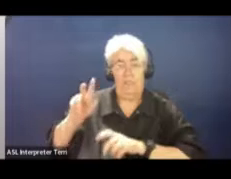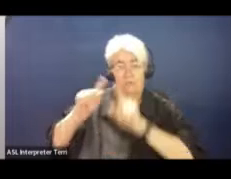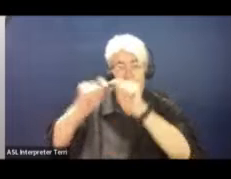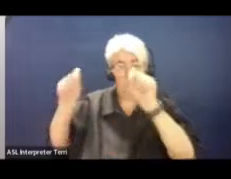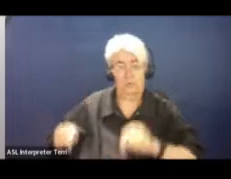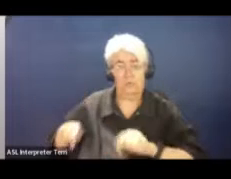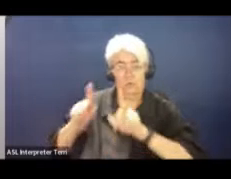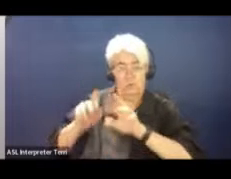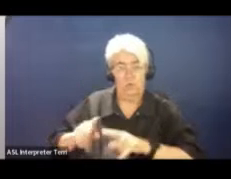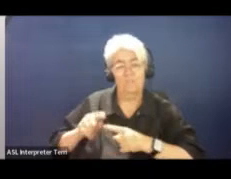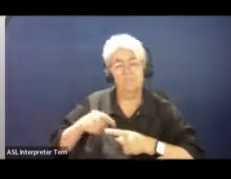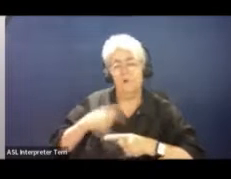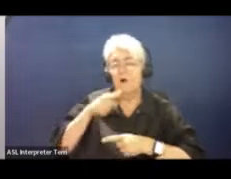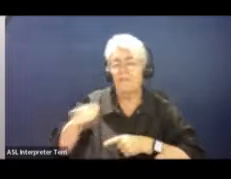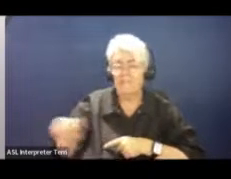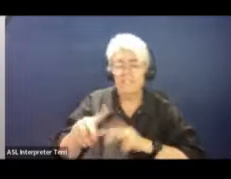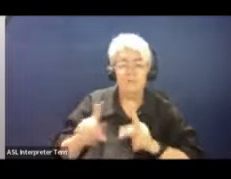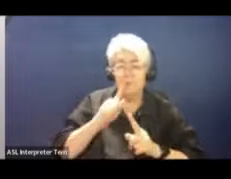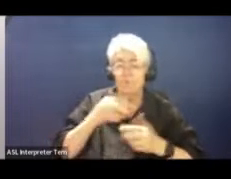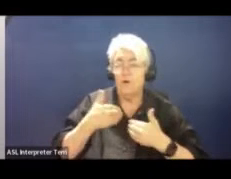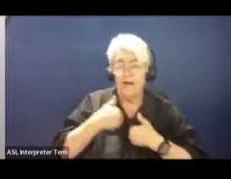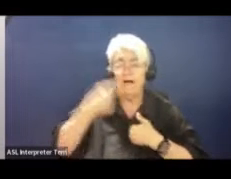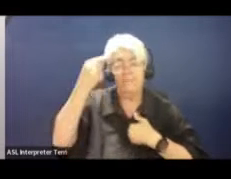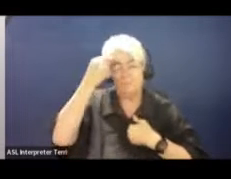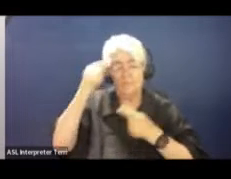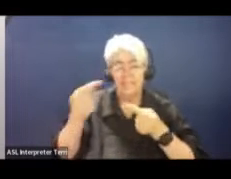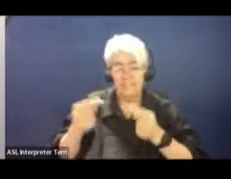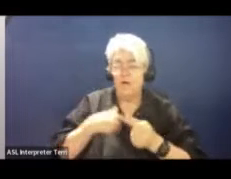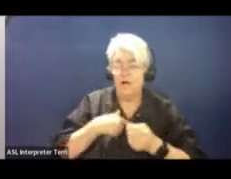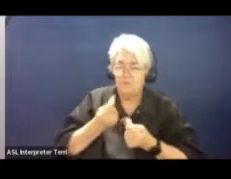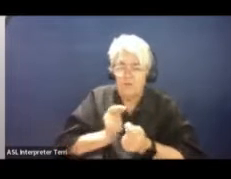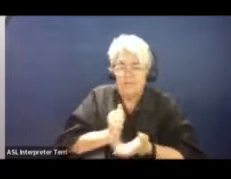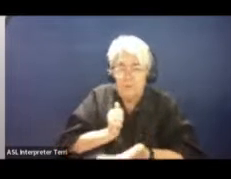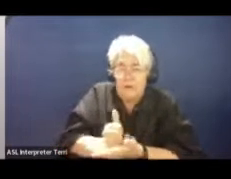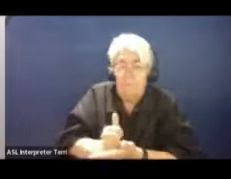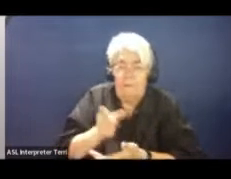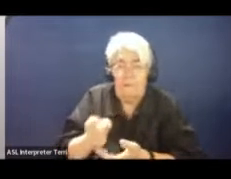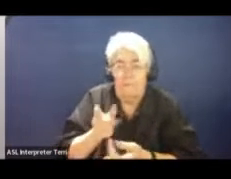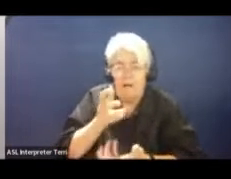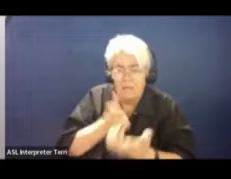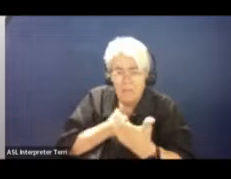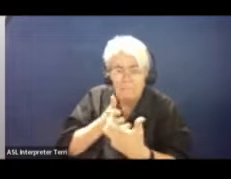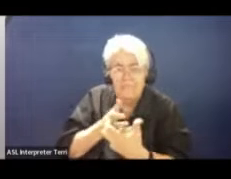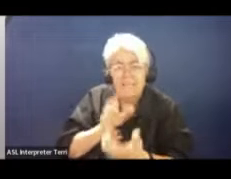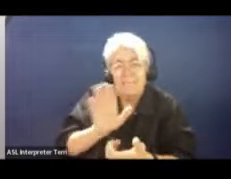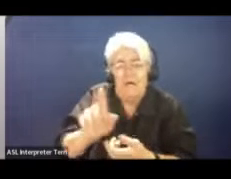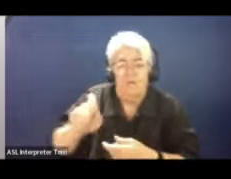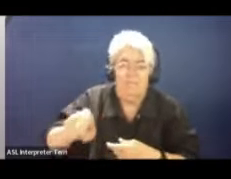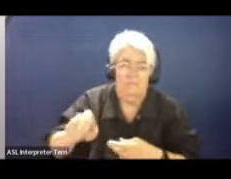where they're at more and more, and work with them to get what they need. I'll further share about the courts that the brain